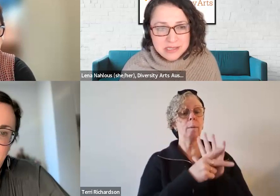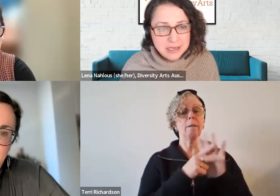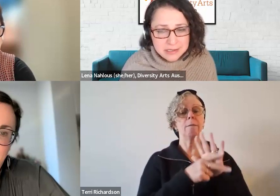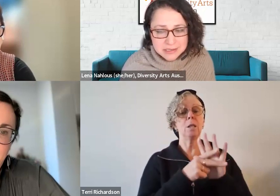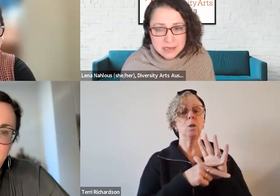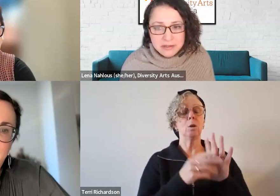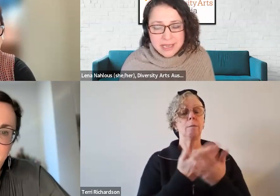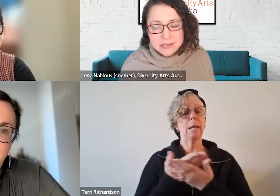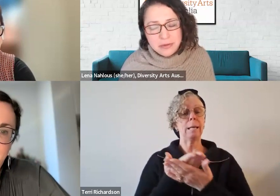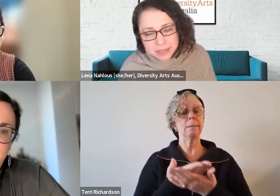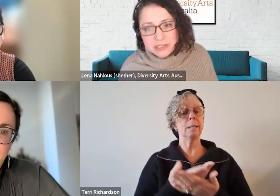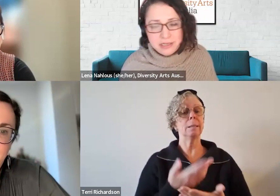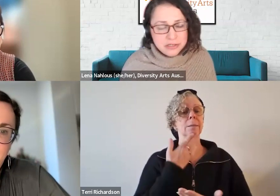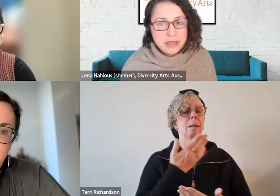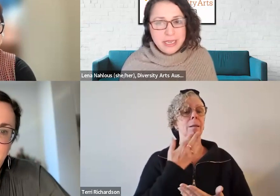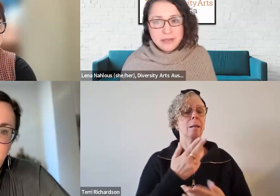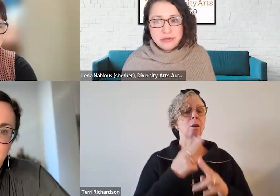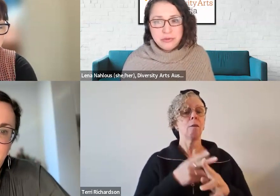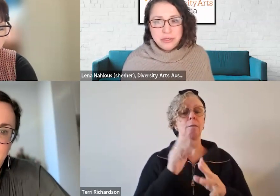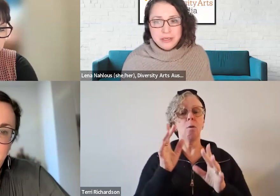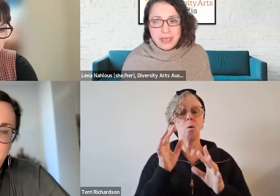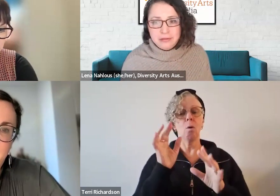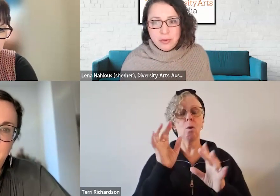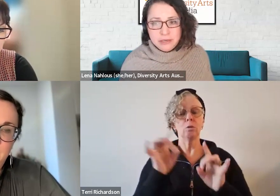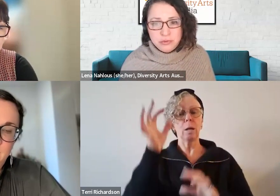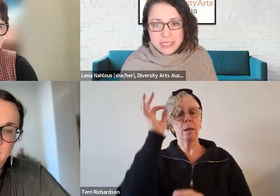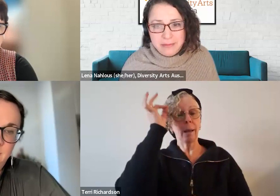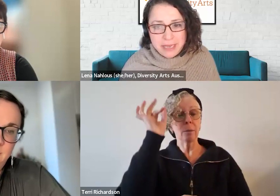Thanks so much to the Australia Council and the wonderful team